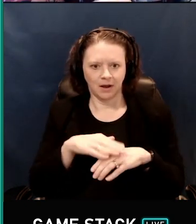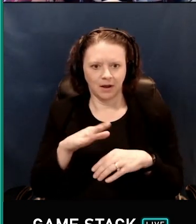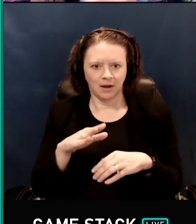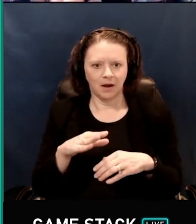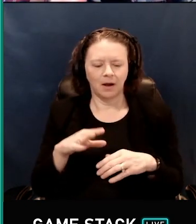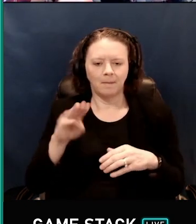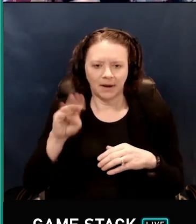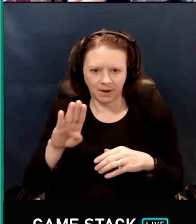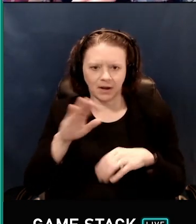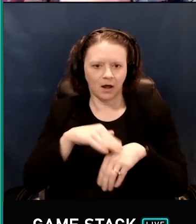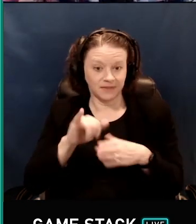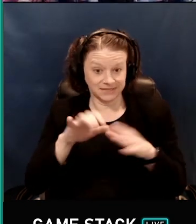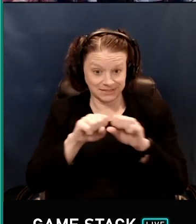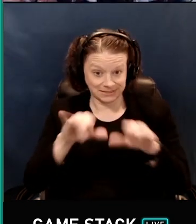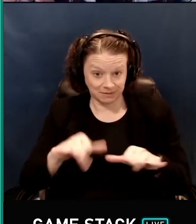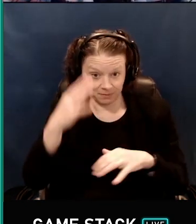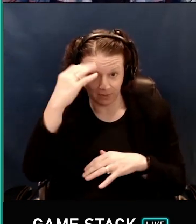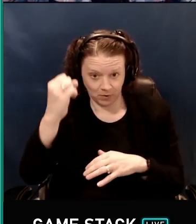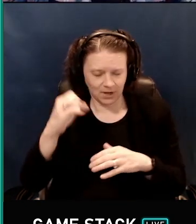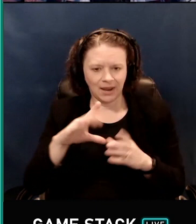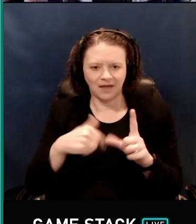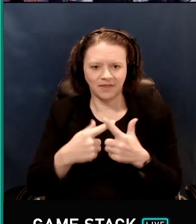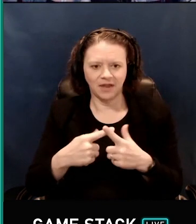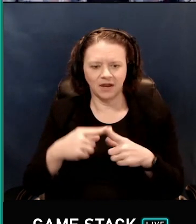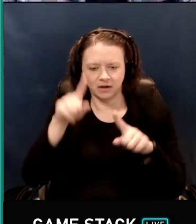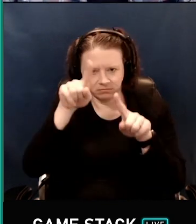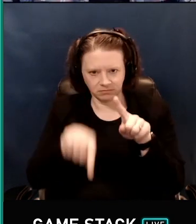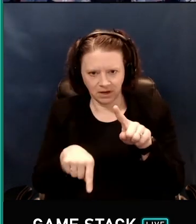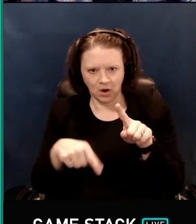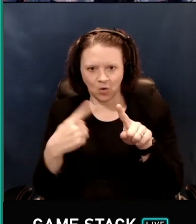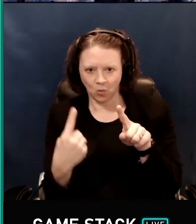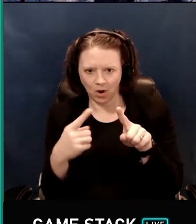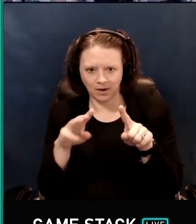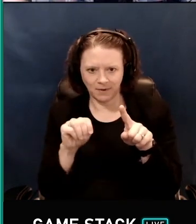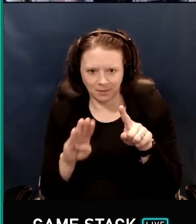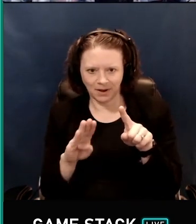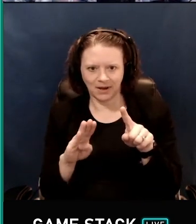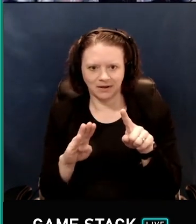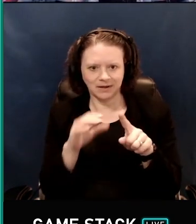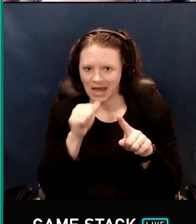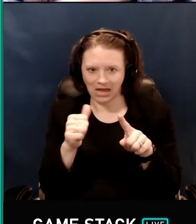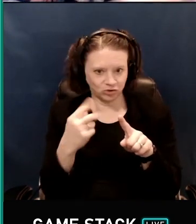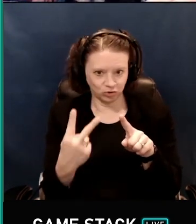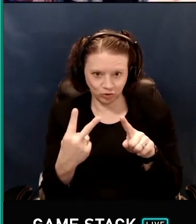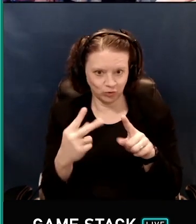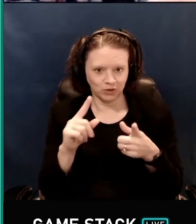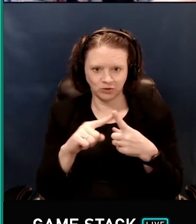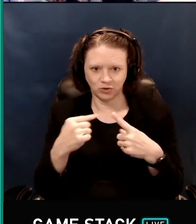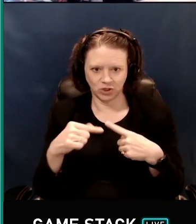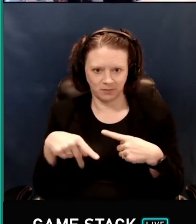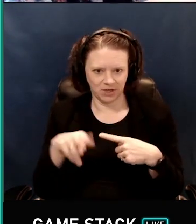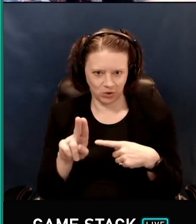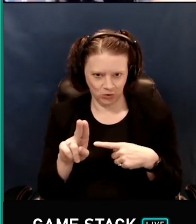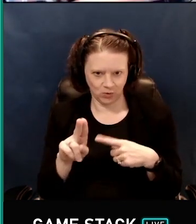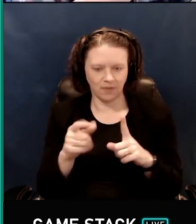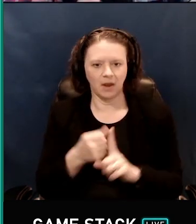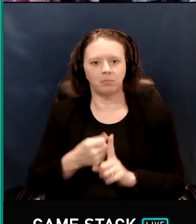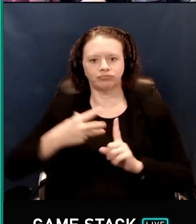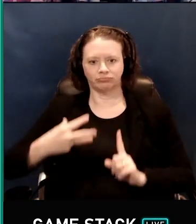and then you decompress it, you expand it up to two megabytes. In the old world you would have to copy over two - one megabyte first to system memory,